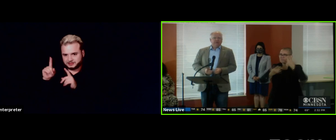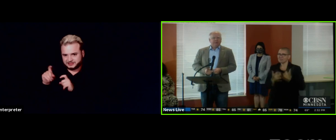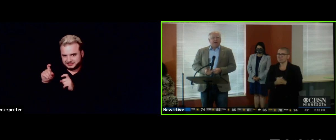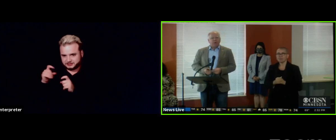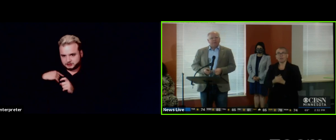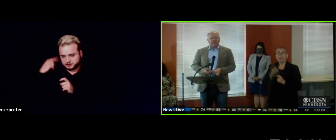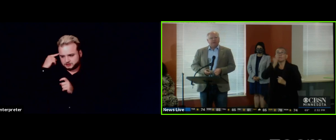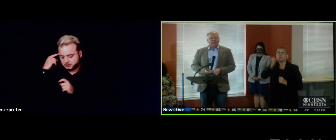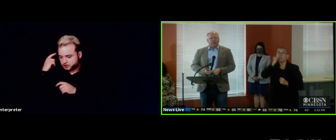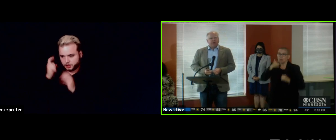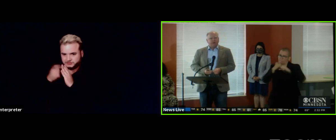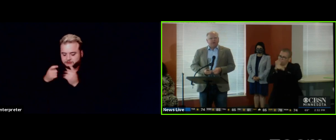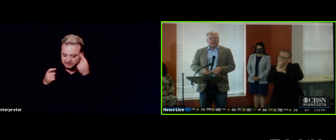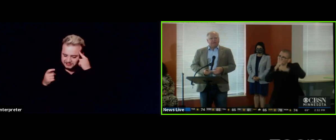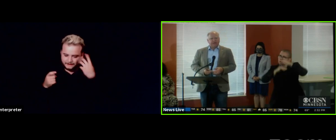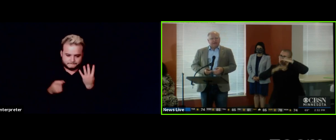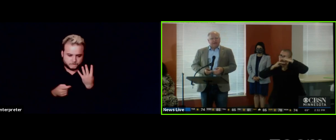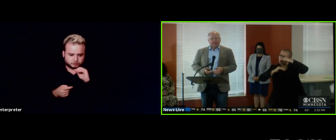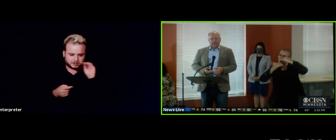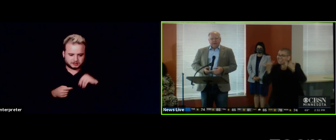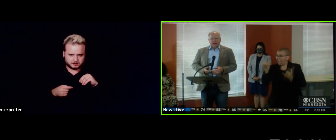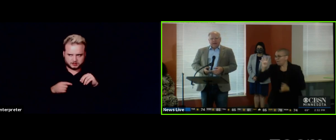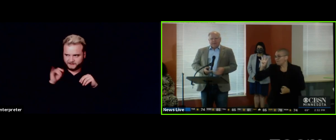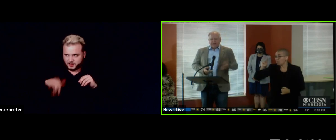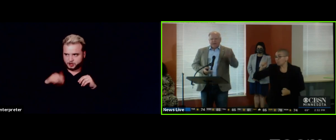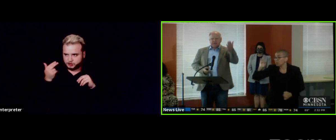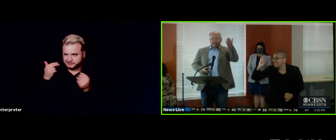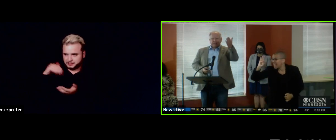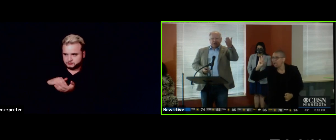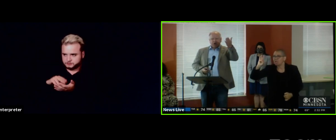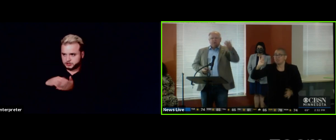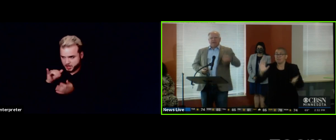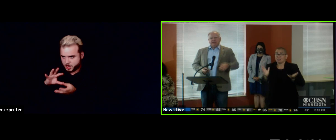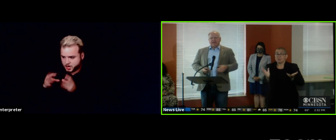about one percentage point over the last ten days but it is it's hard to make that case